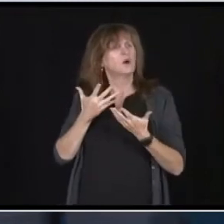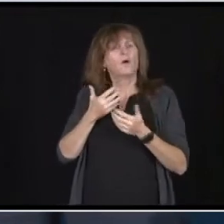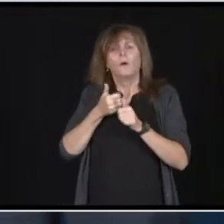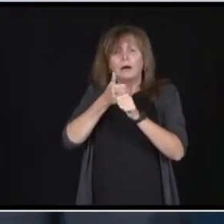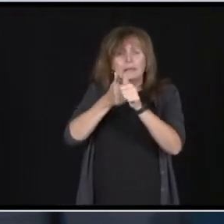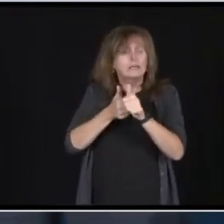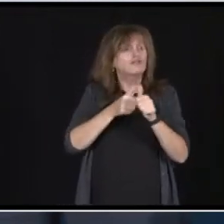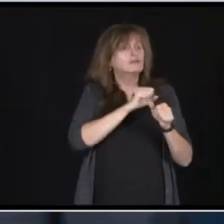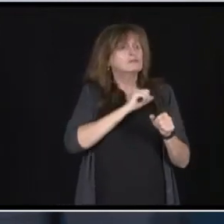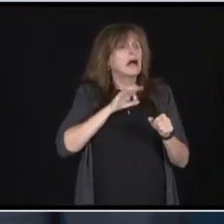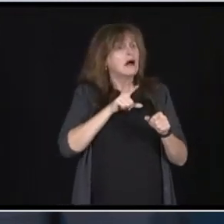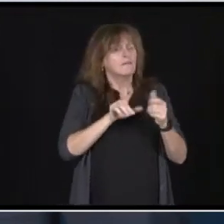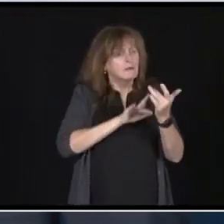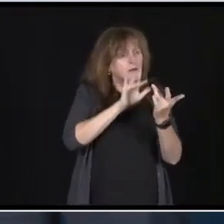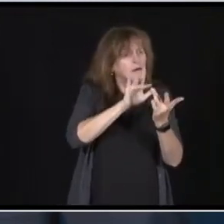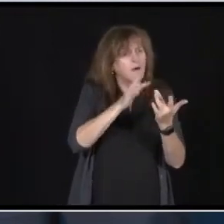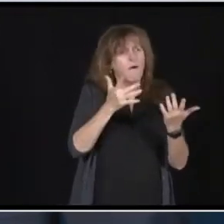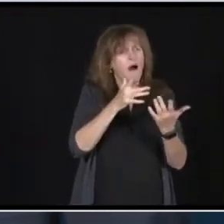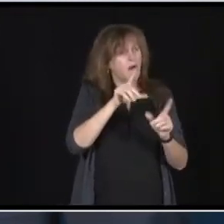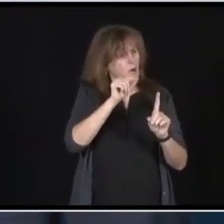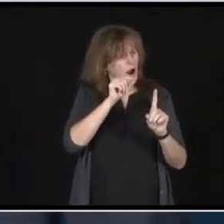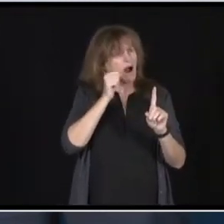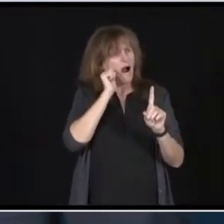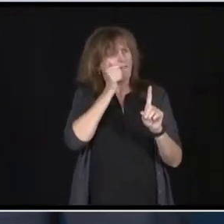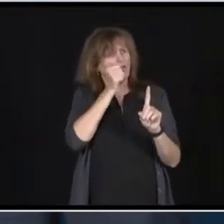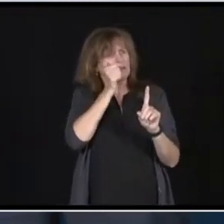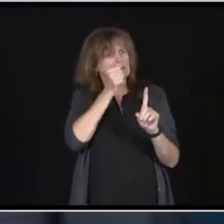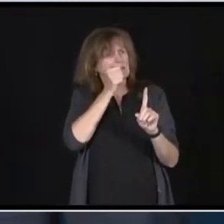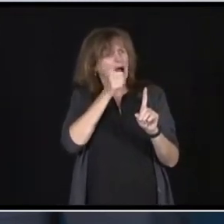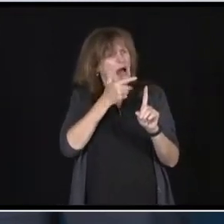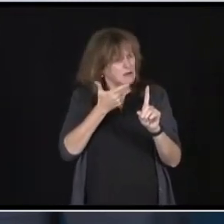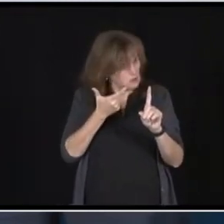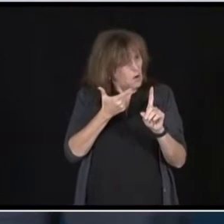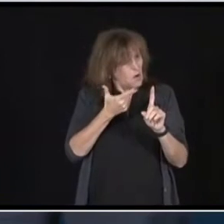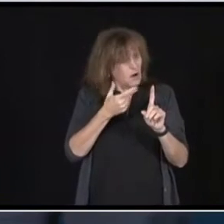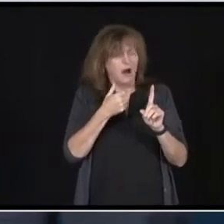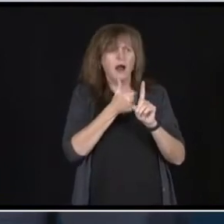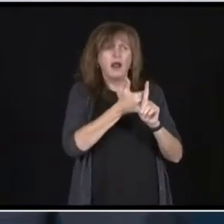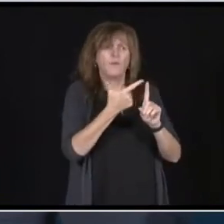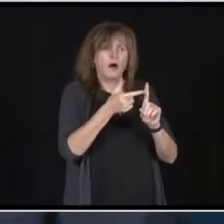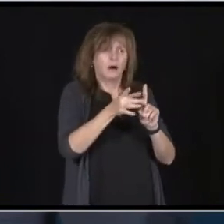Each of these contact tracers can reach up to 20 contacts per day and help people navigate